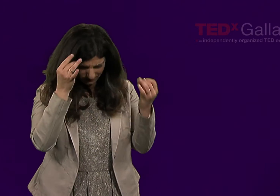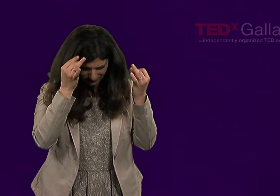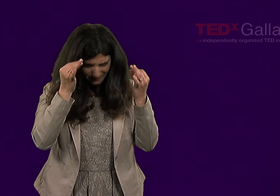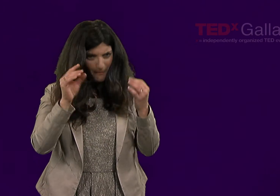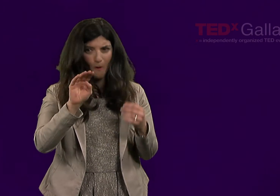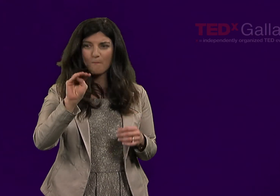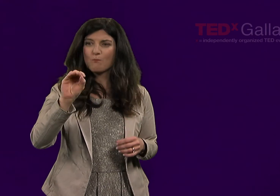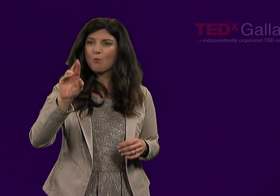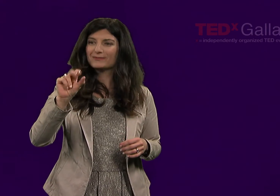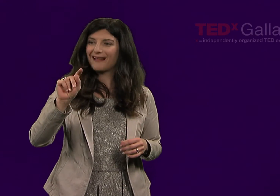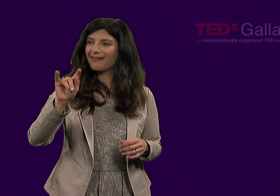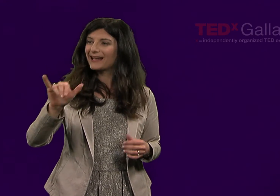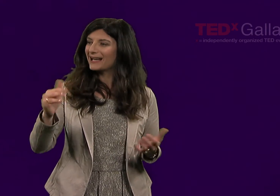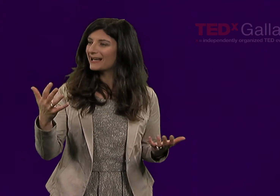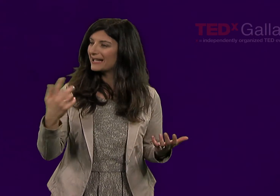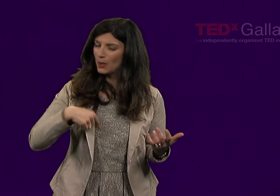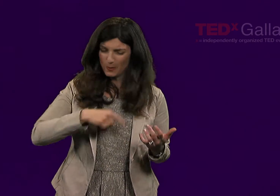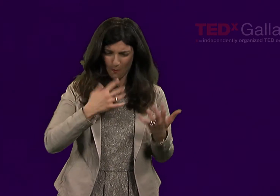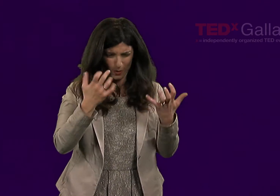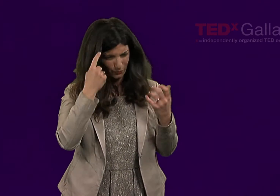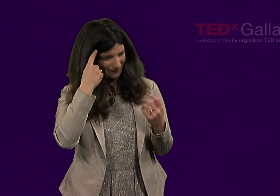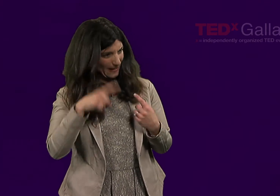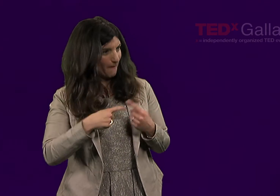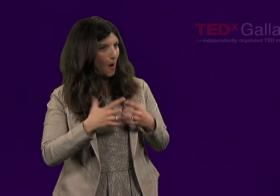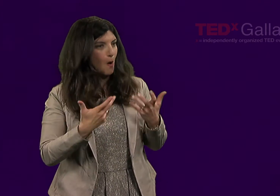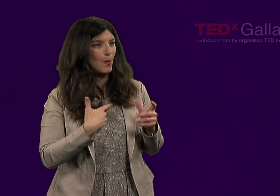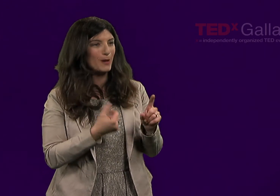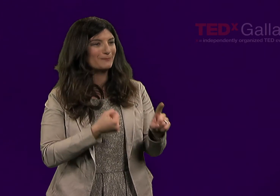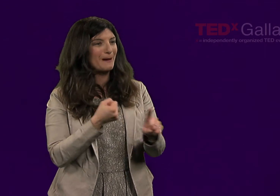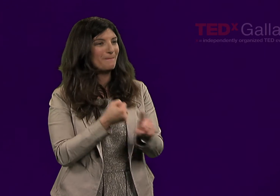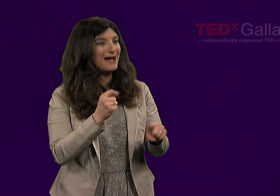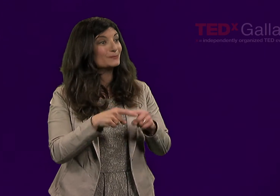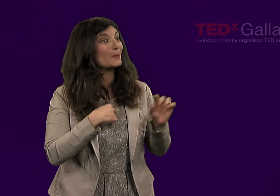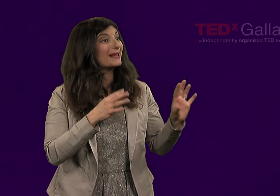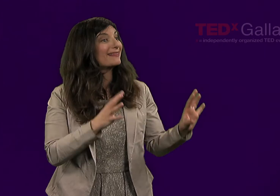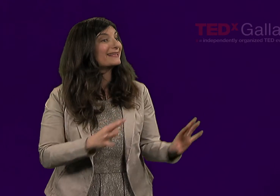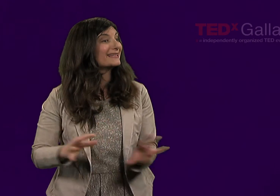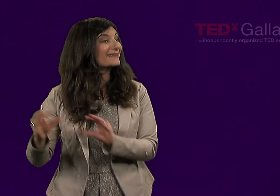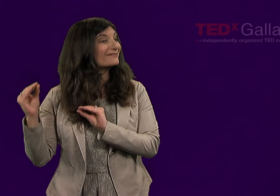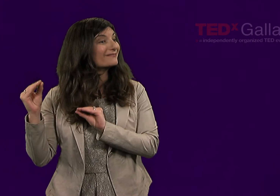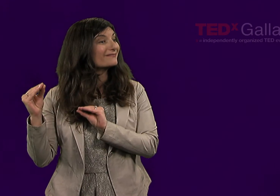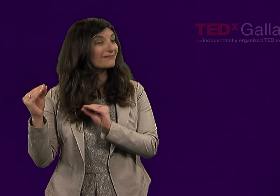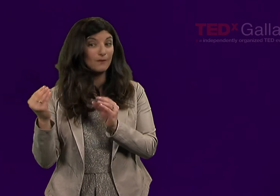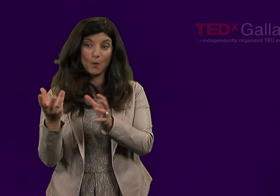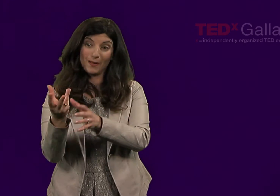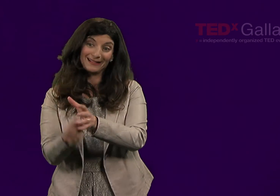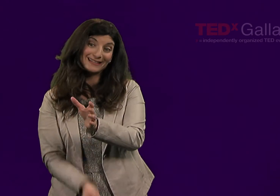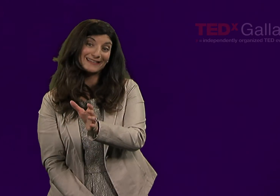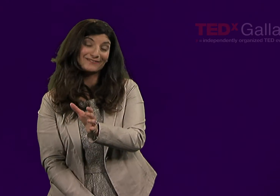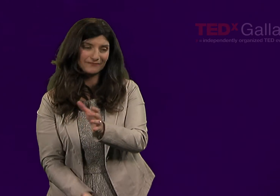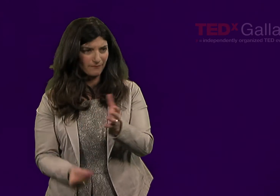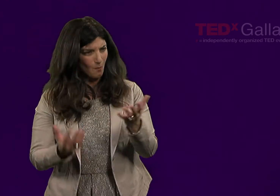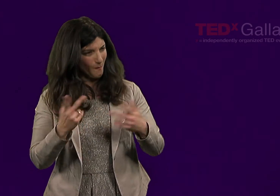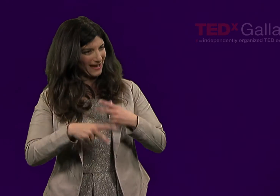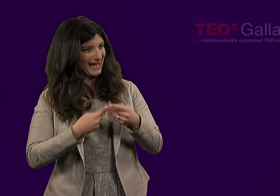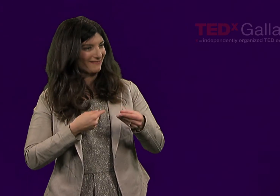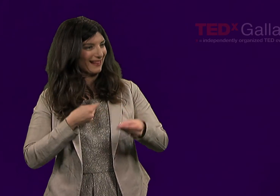You know, we recognize our mortality. We understand that want to have an impact on this Earth when we leave. Something that is a lasting memory of who we are,